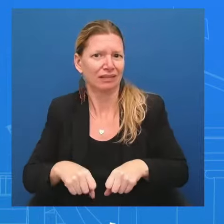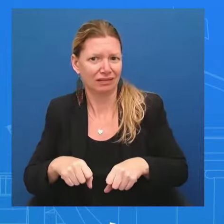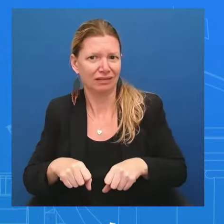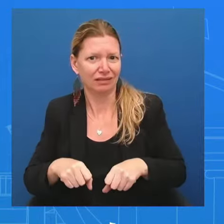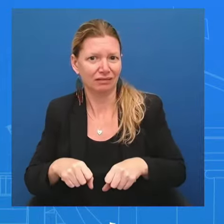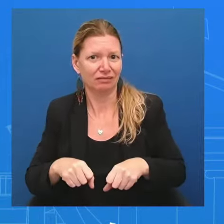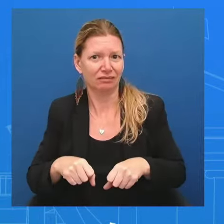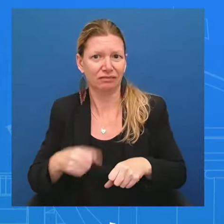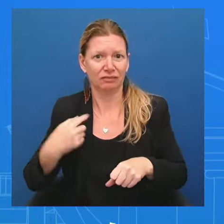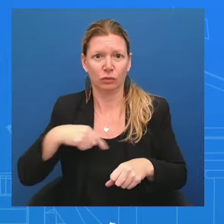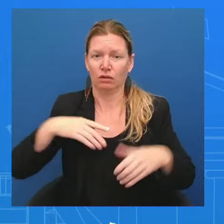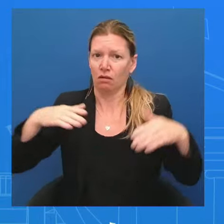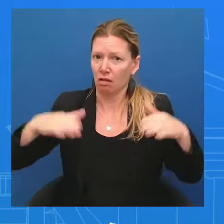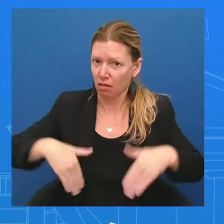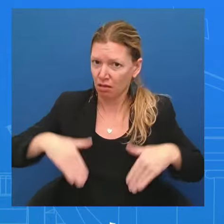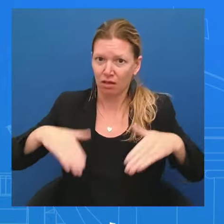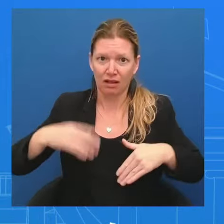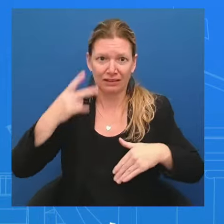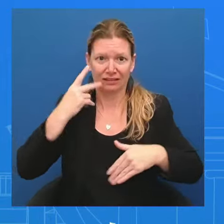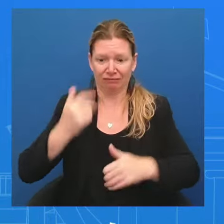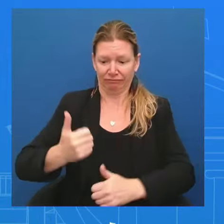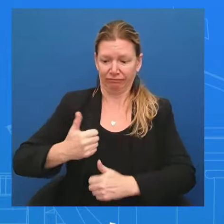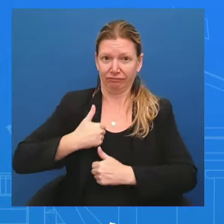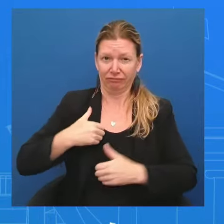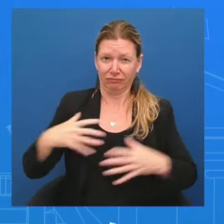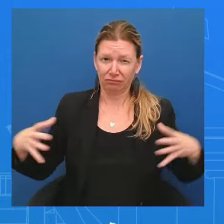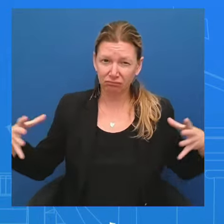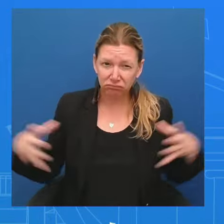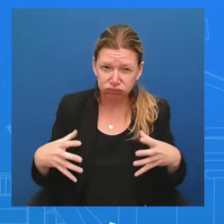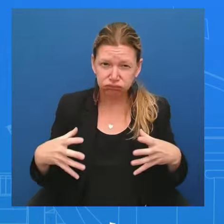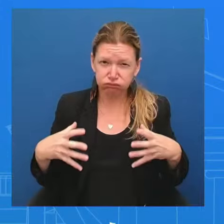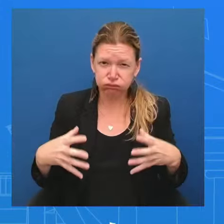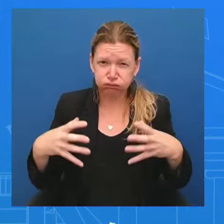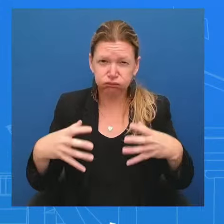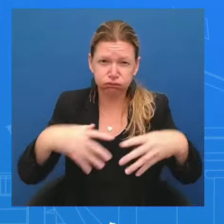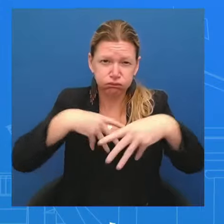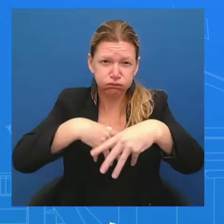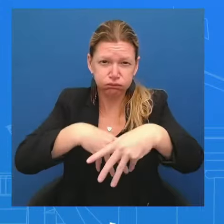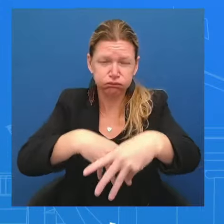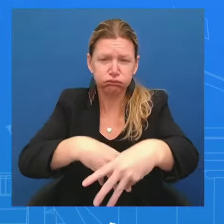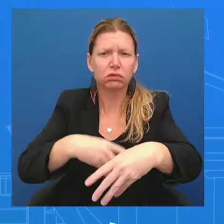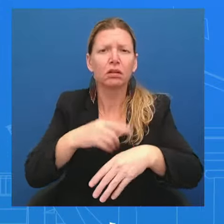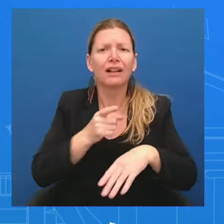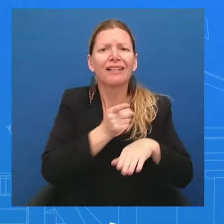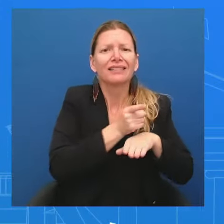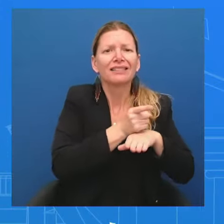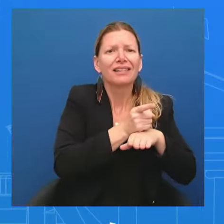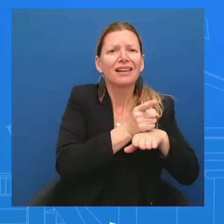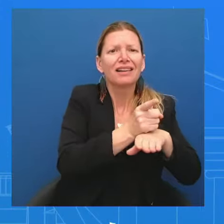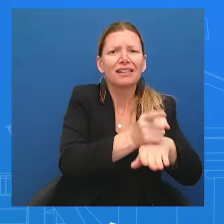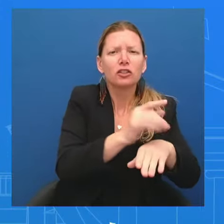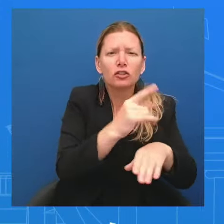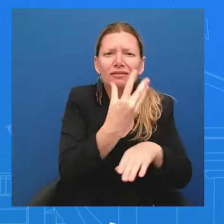that they have told us previously that they would use on the outskirts of the town to try to put pressure on Hamas.